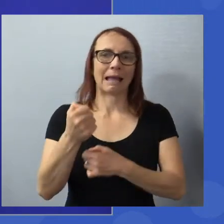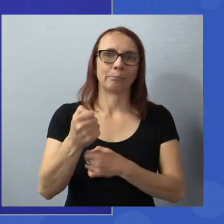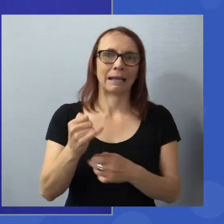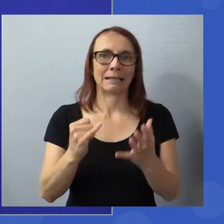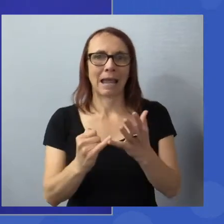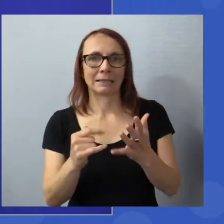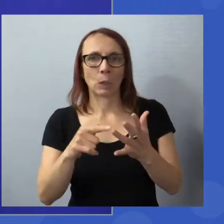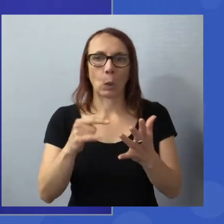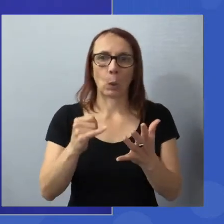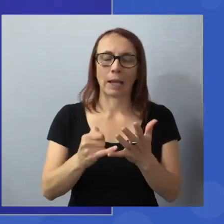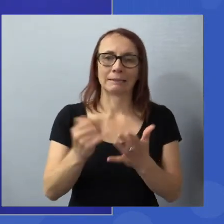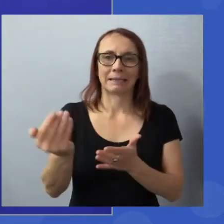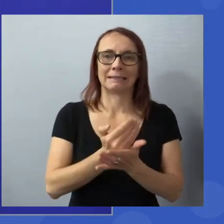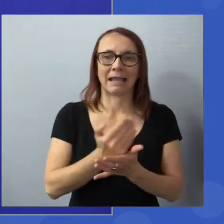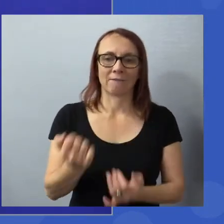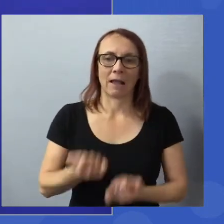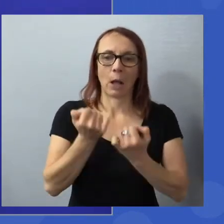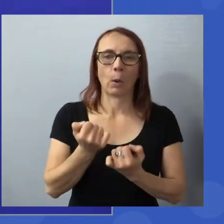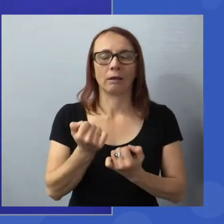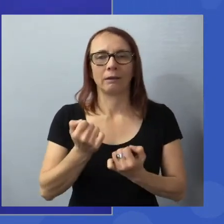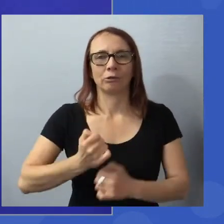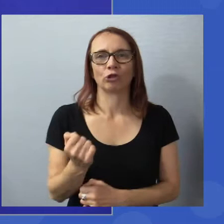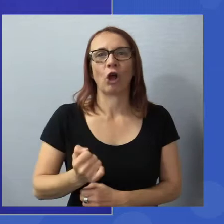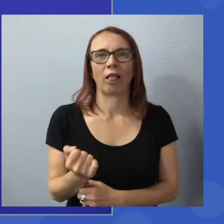some of the positive impacts we have a better quality life with our firstly the